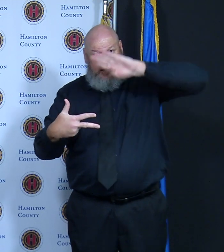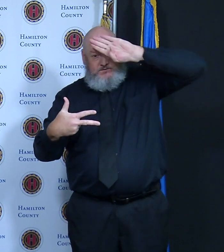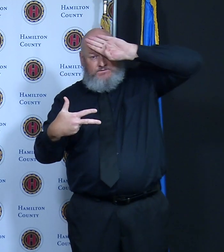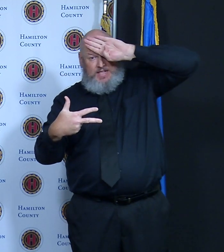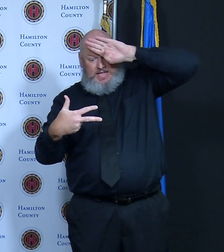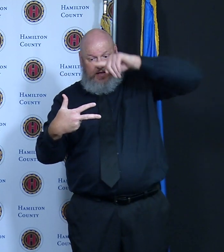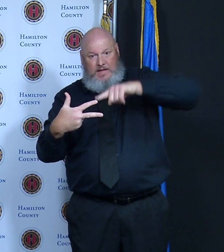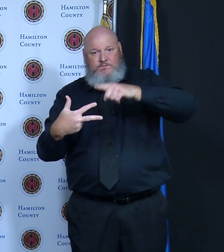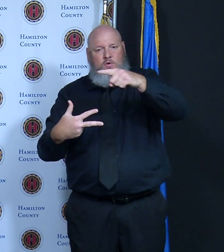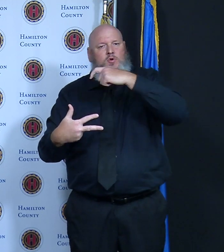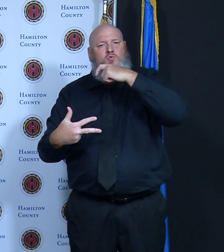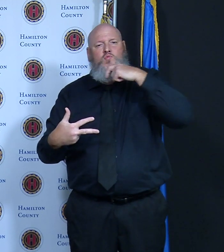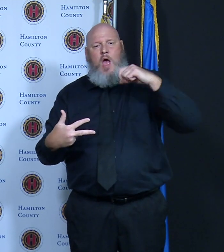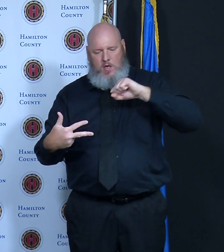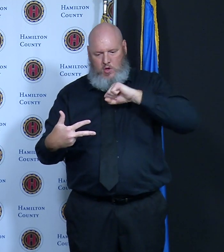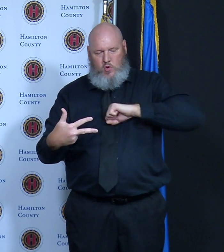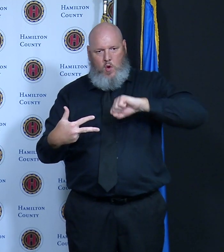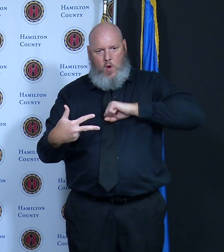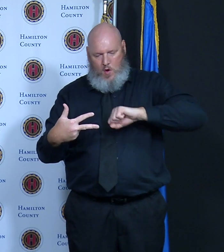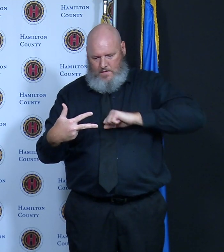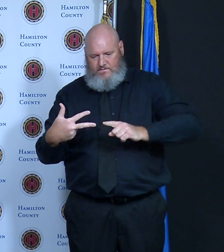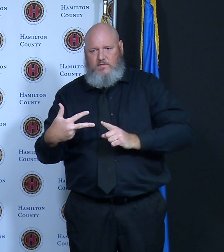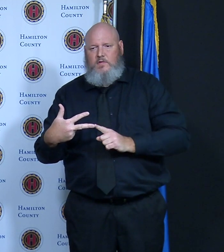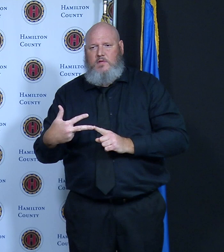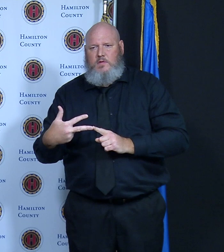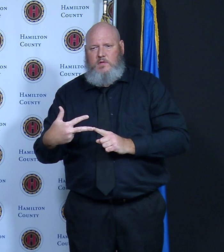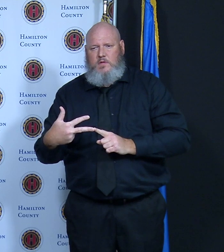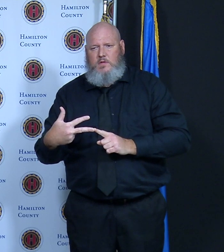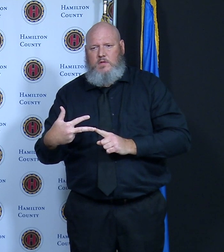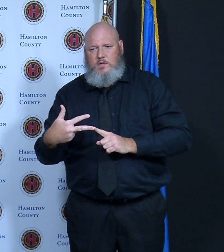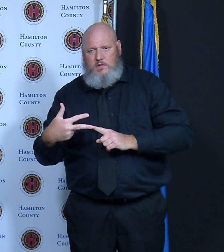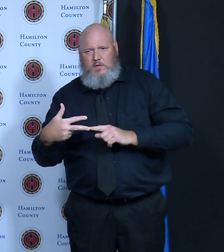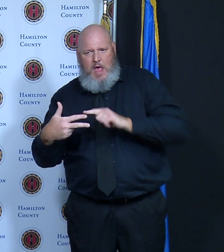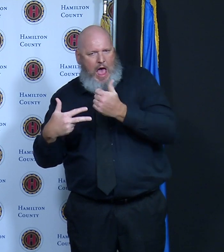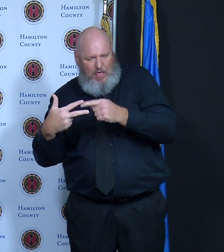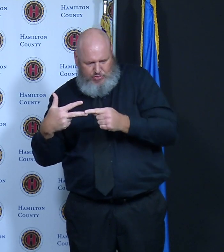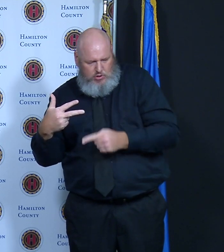weeks here in Hamilton County and the numbers are on the rise commissioner one